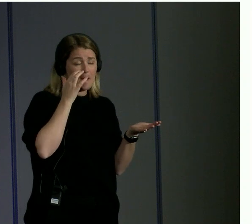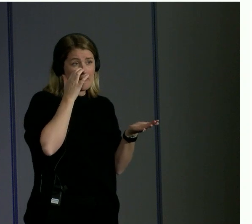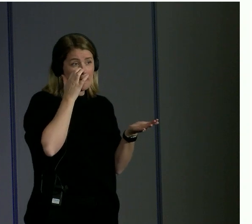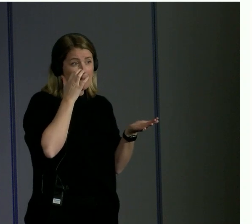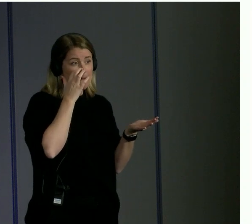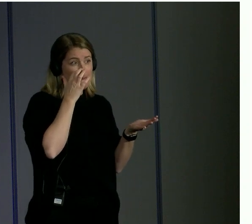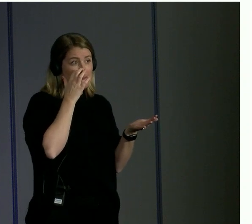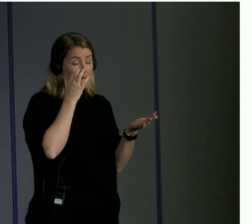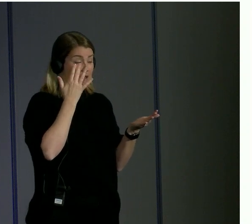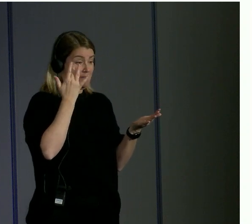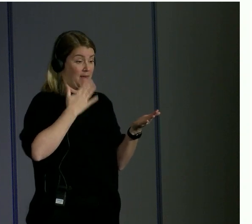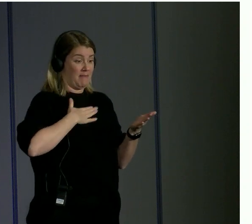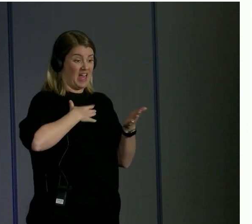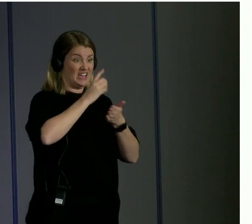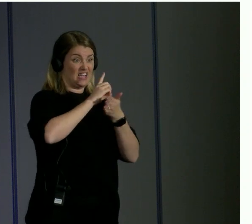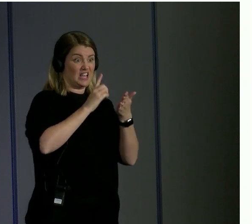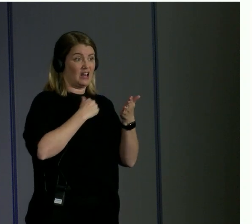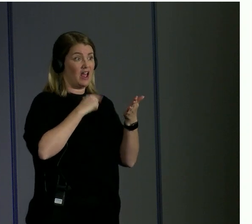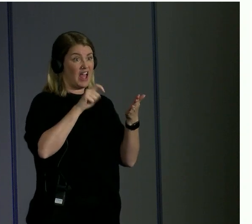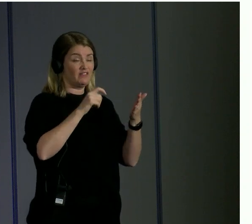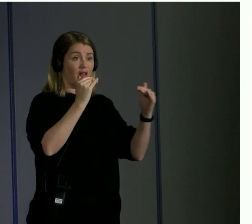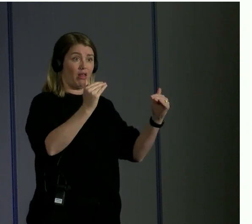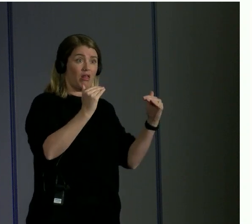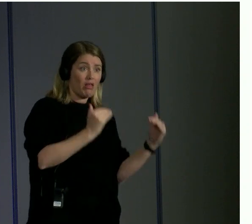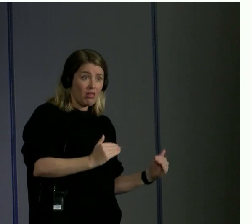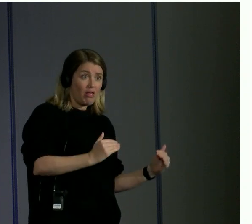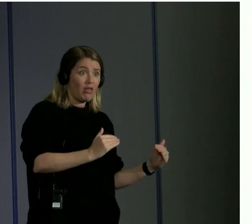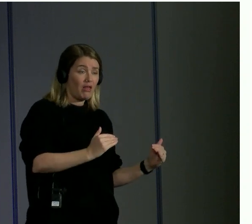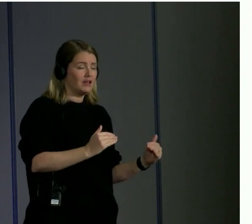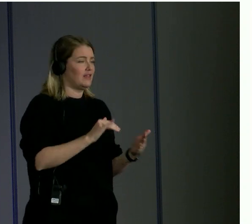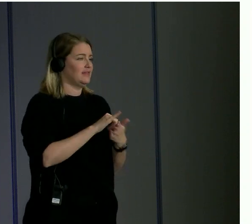have to dumb down my design for accessibility? This is one that infuriates me the most.